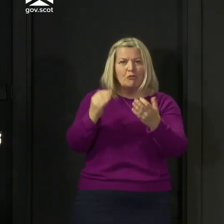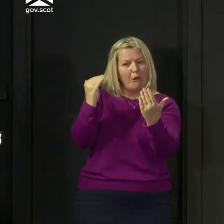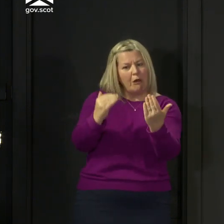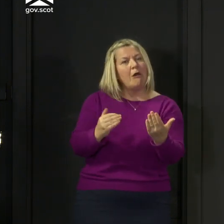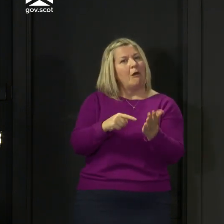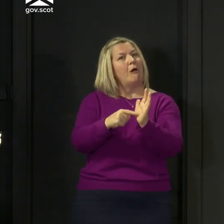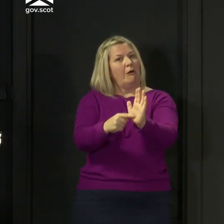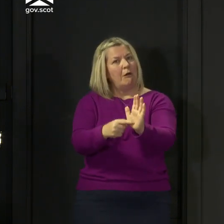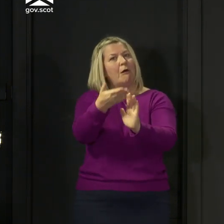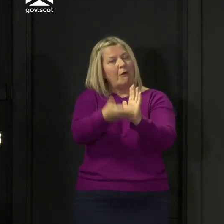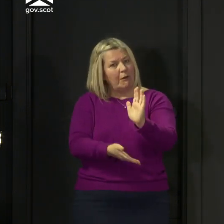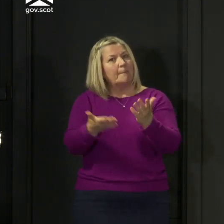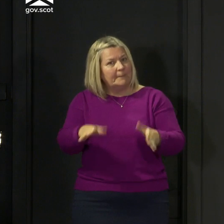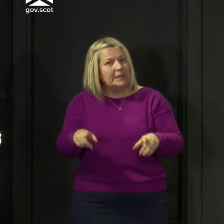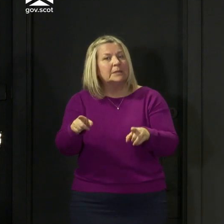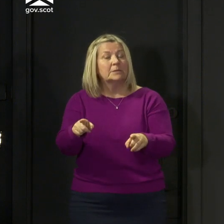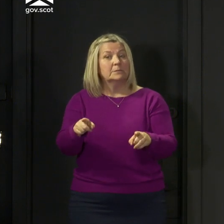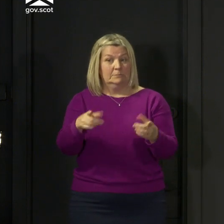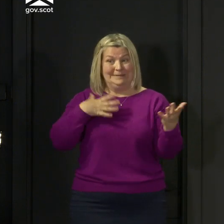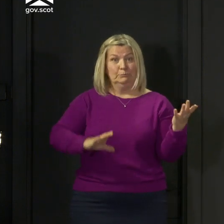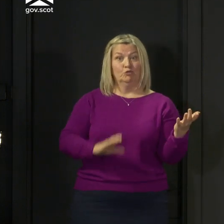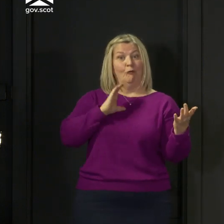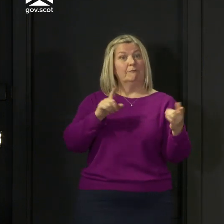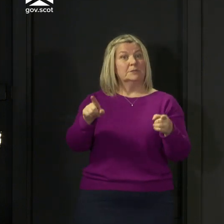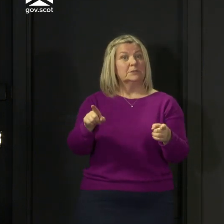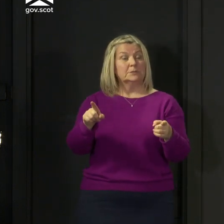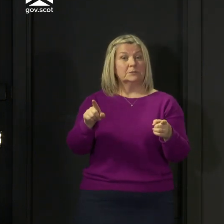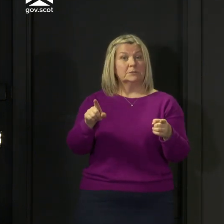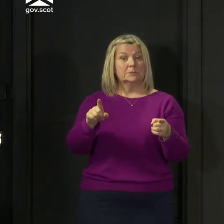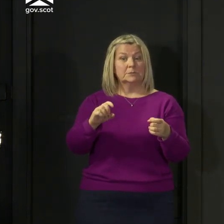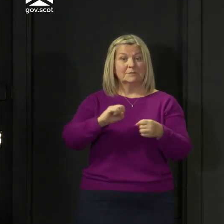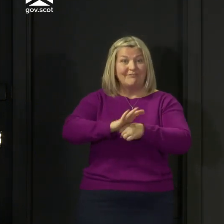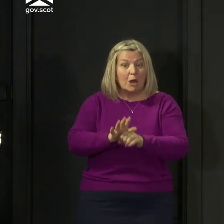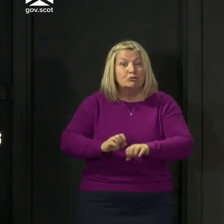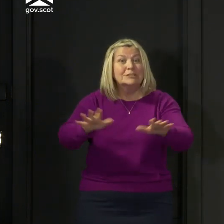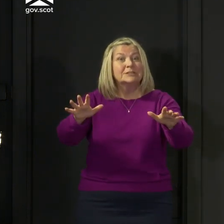have to, as I say, be confident in the state of the virus before we do that, and in fairness